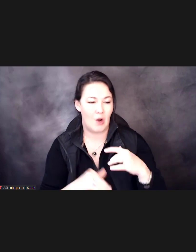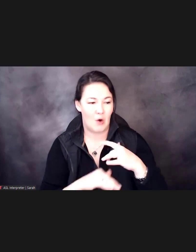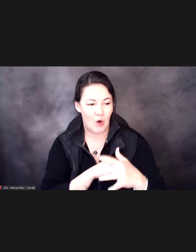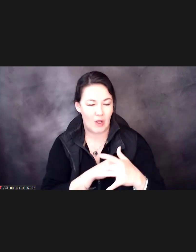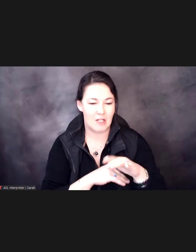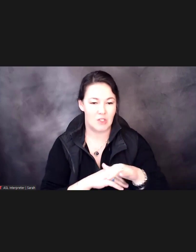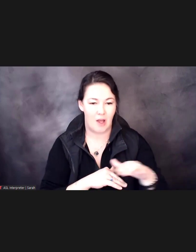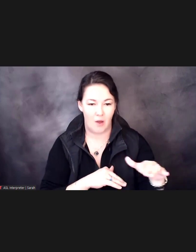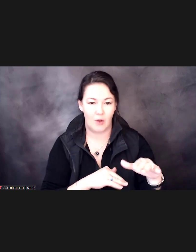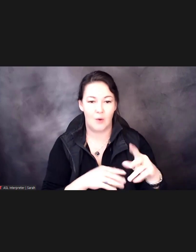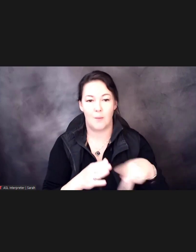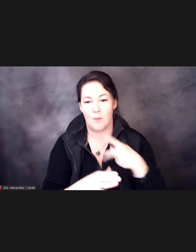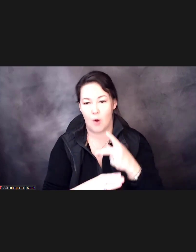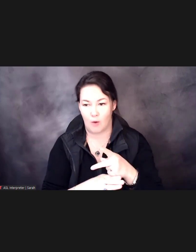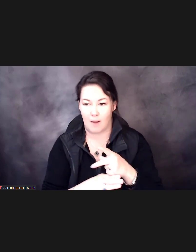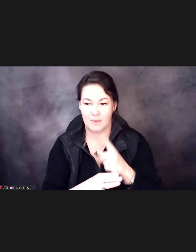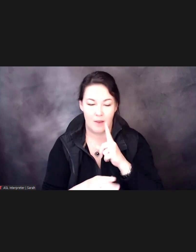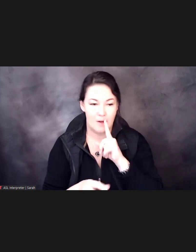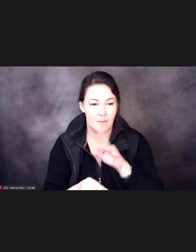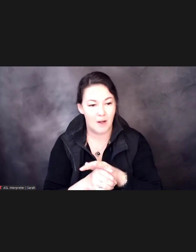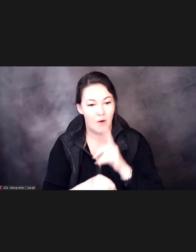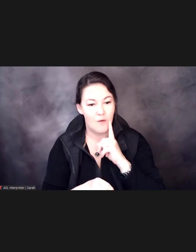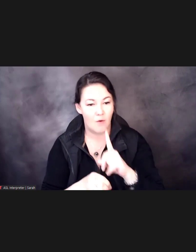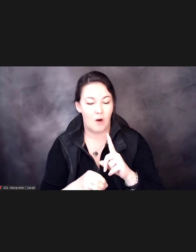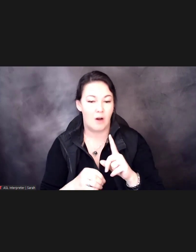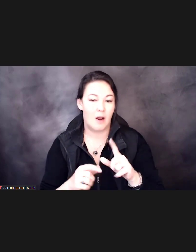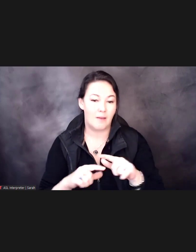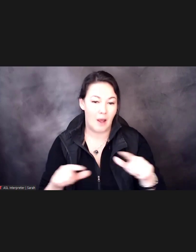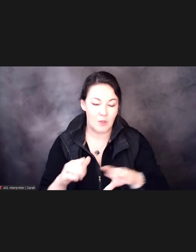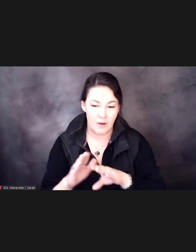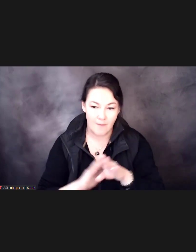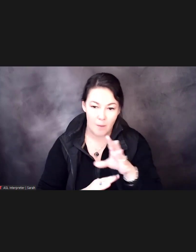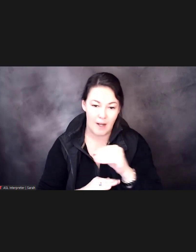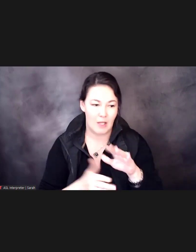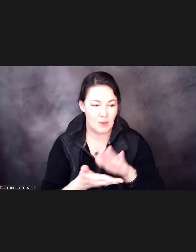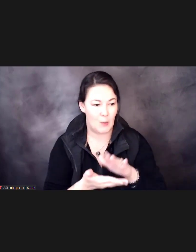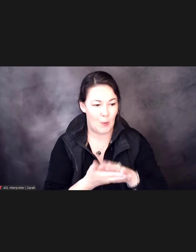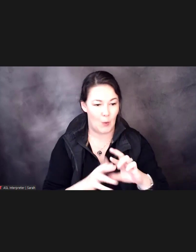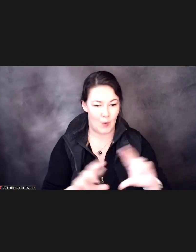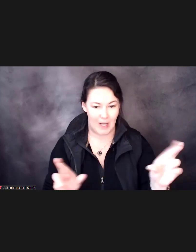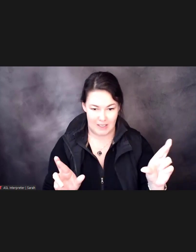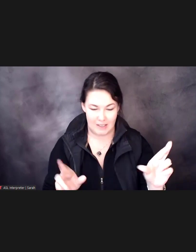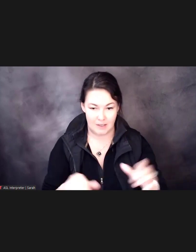programs that are committed to language development and school readiness.